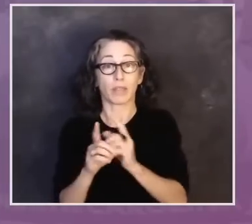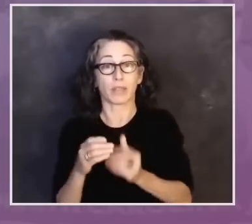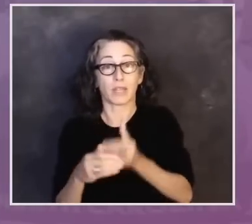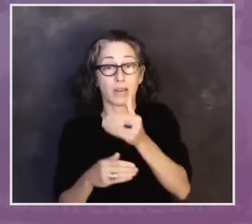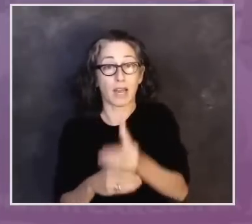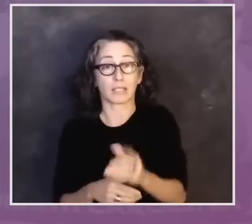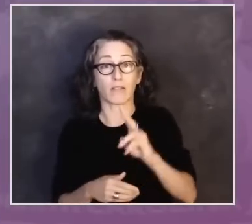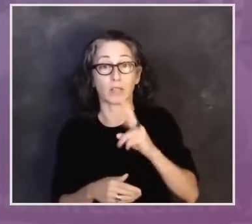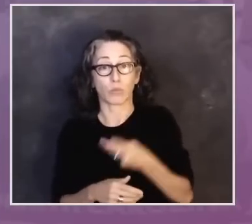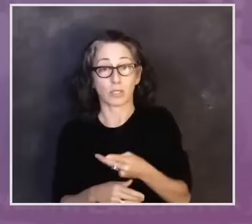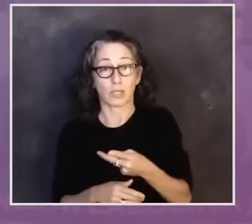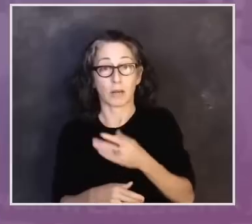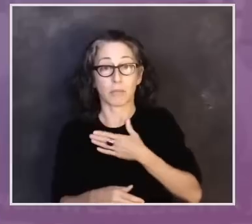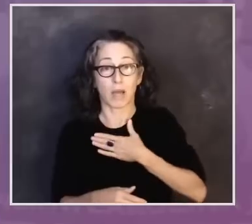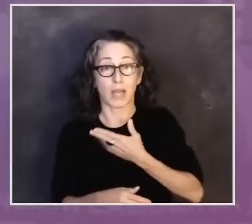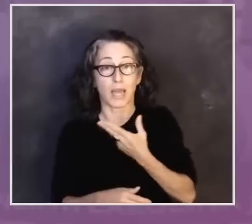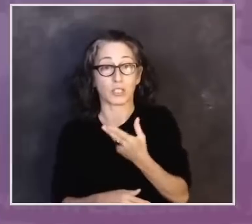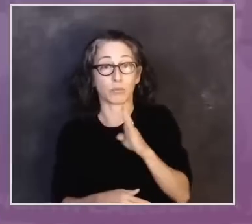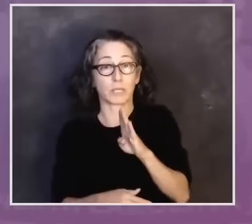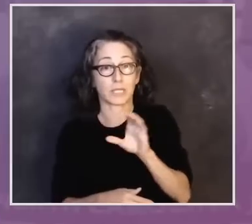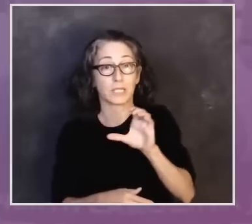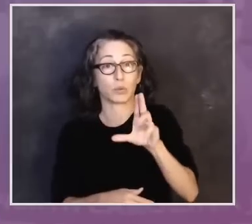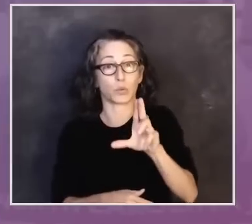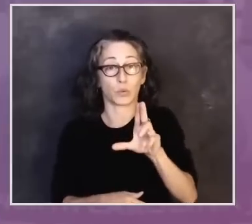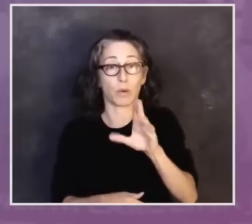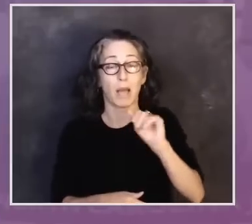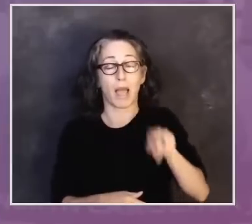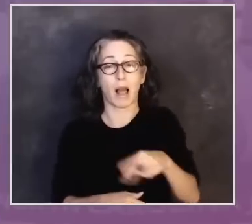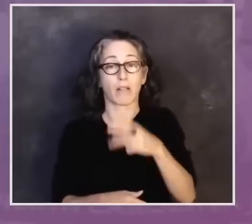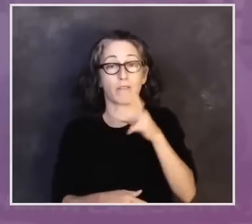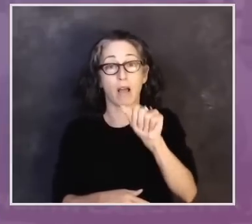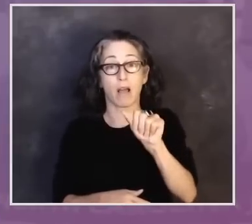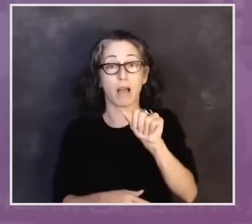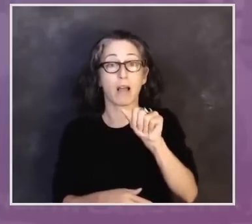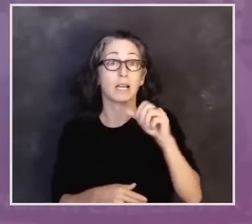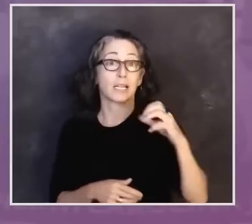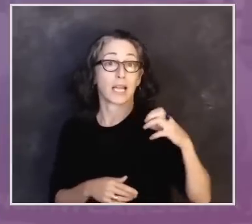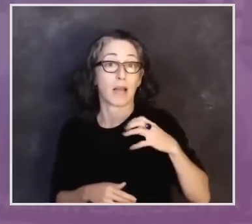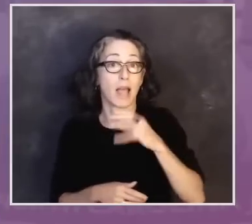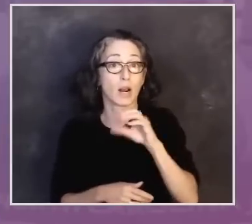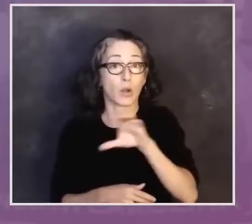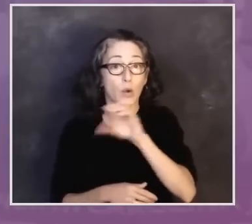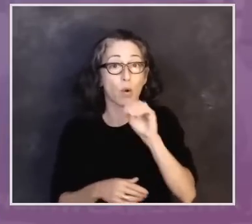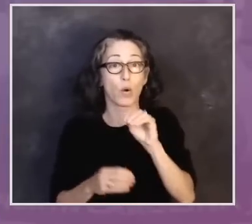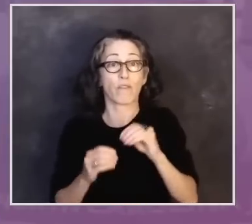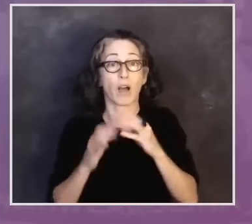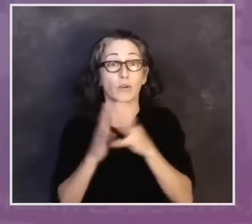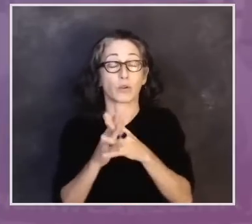I'M HONORED TO BE HERE WITH